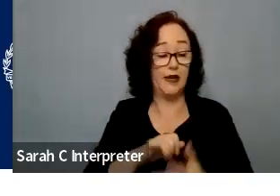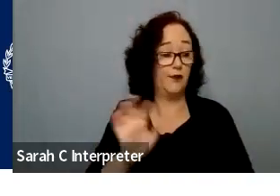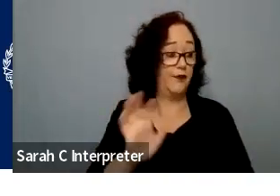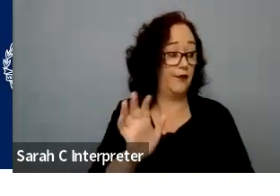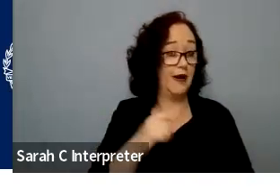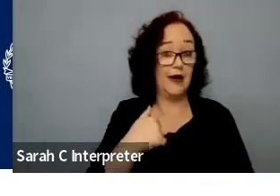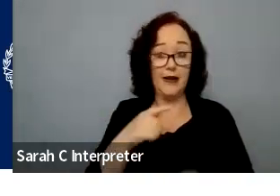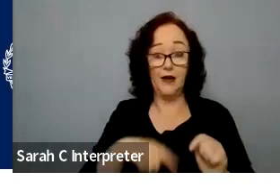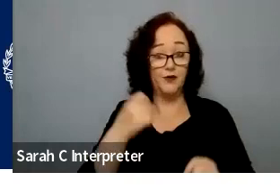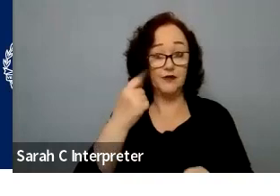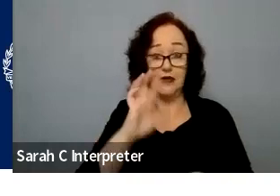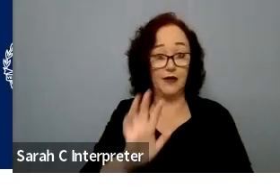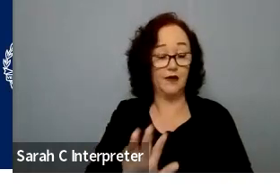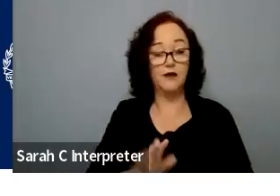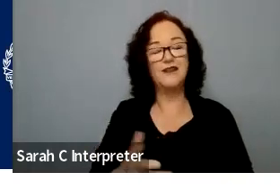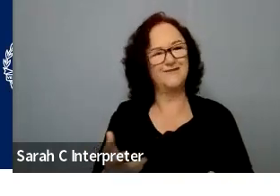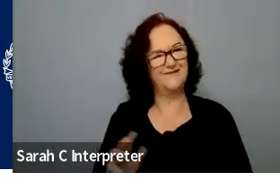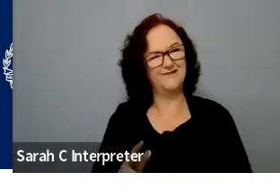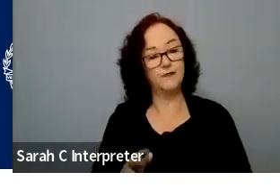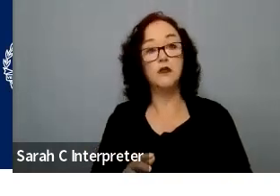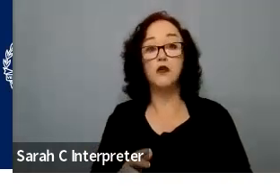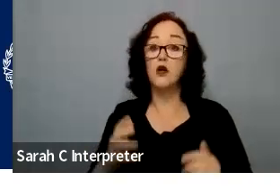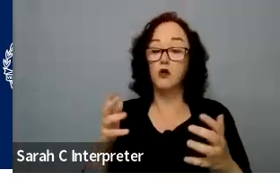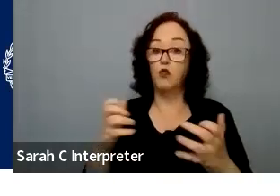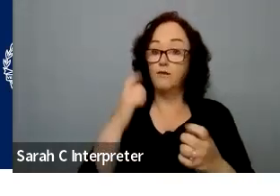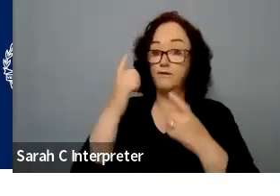one of the things that we want to do is to consider having two rather than just one